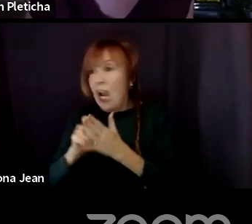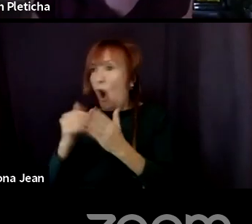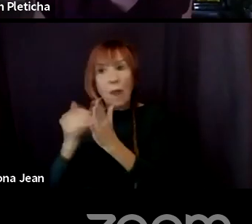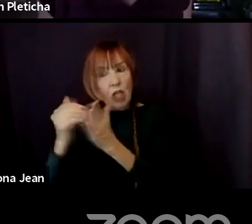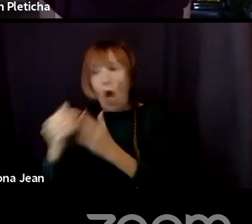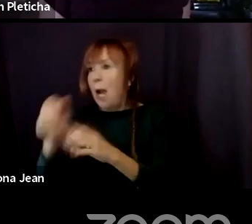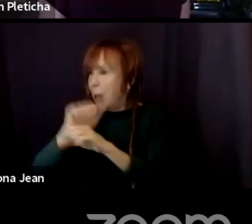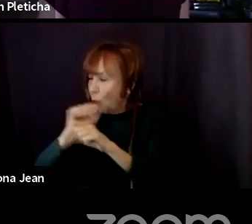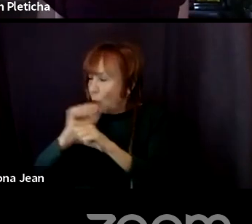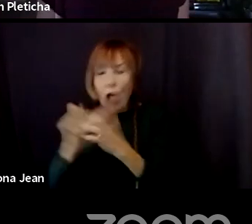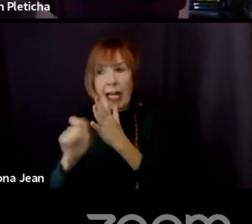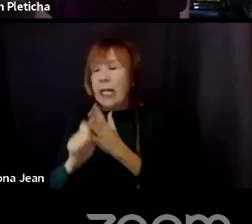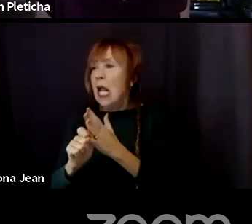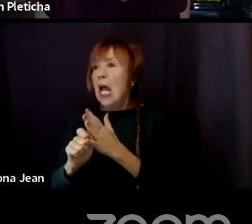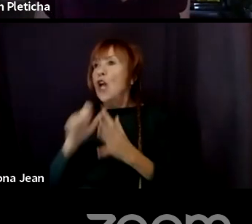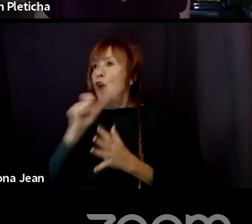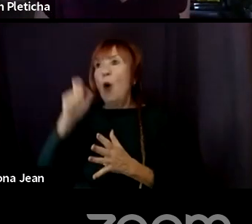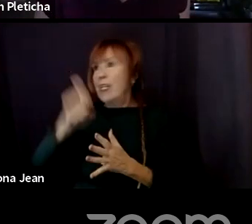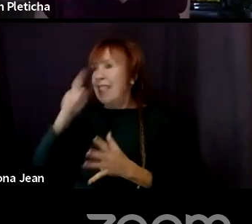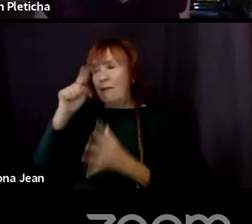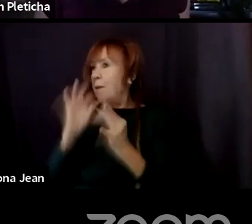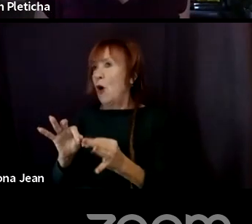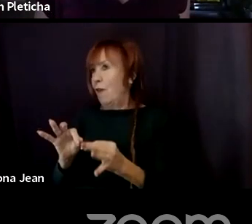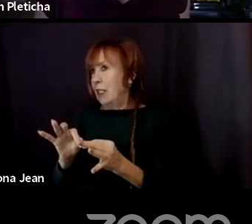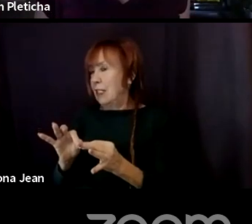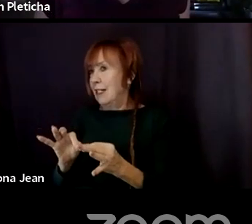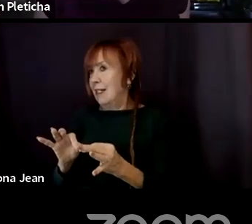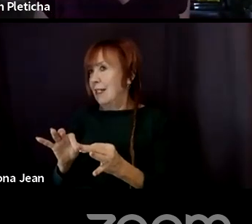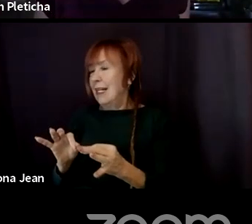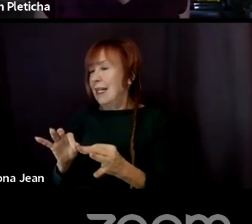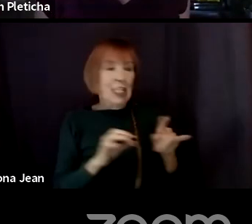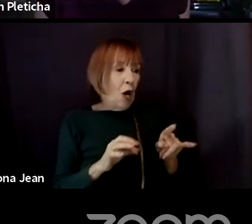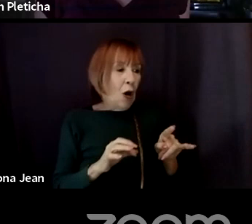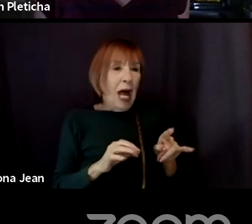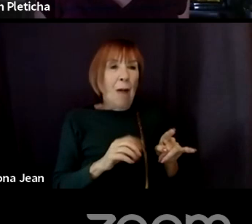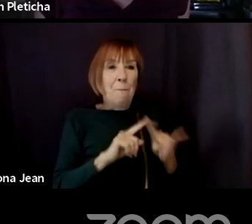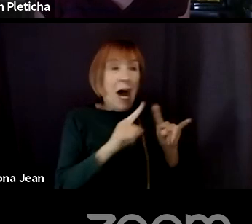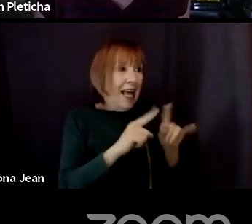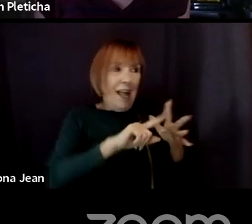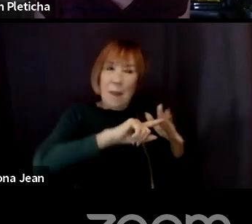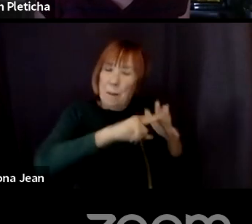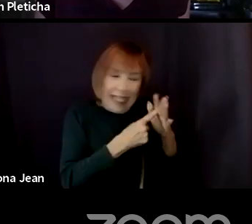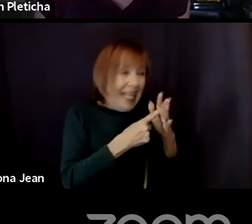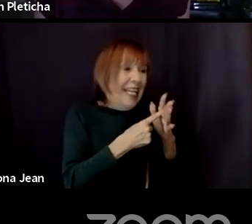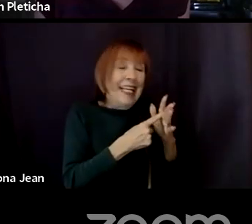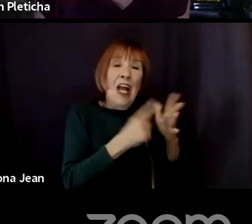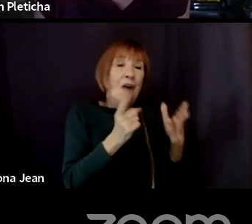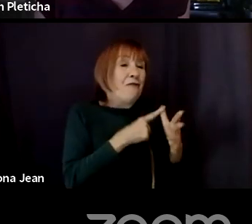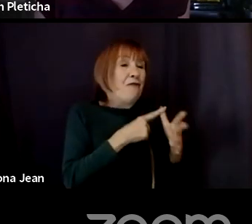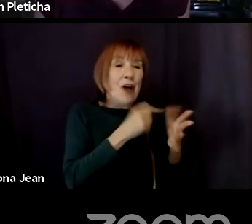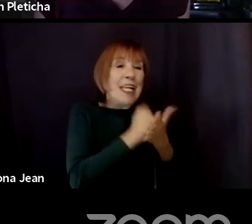Sure, it's true. And when you're an early writer, it's like this is your baby and that's why you want everyone to sign an NDA.